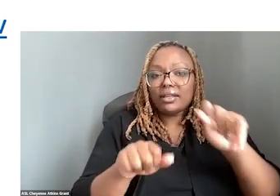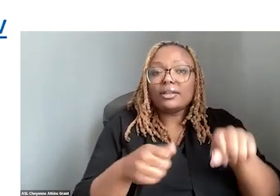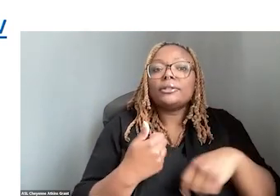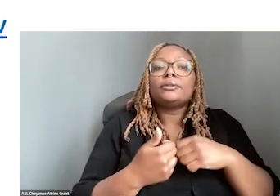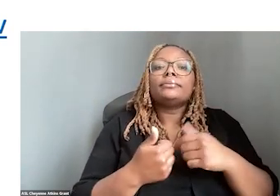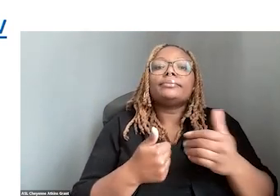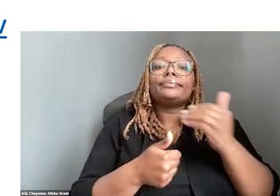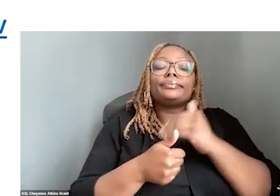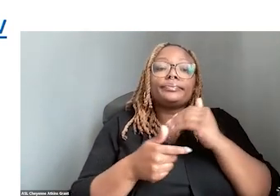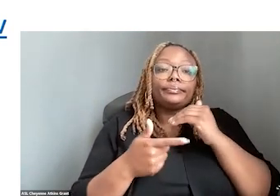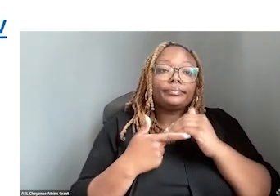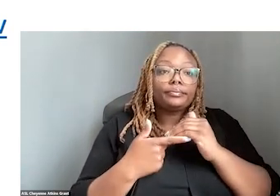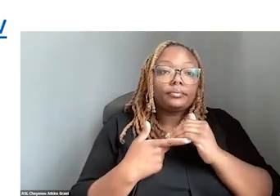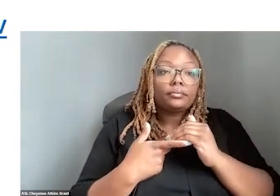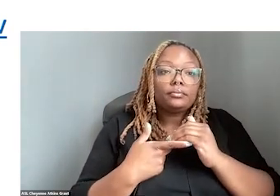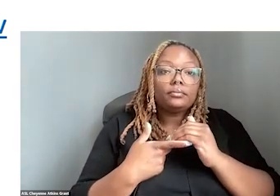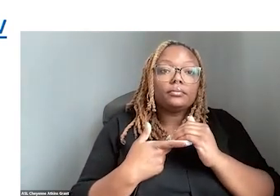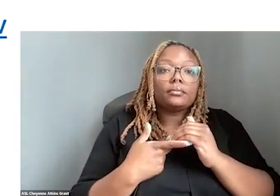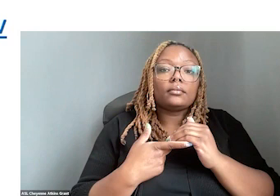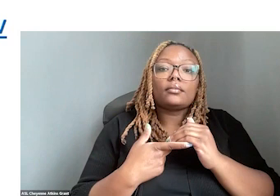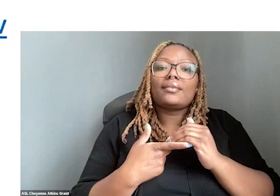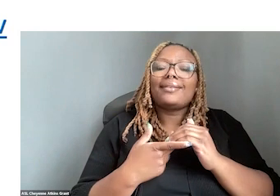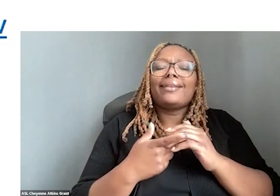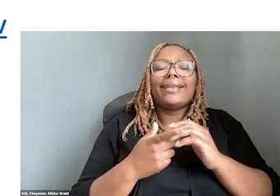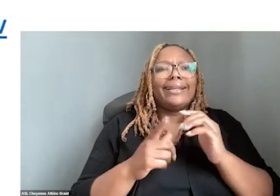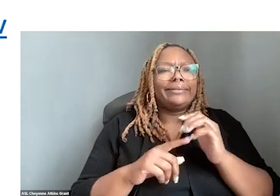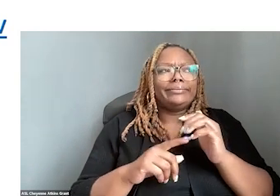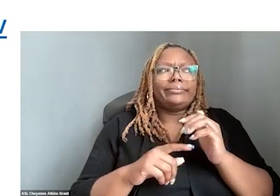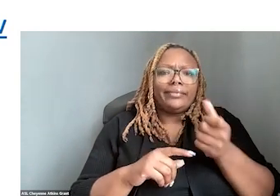Finally, you can always contact SciENcv.